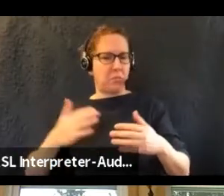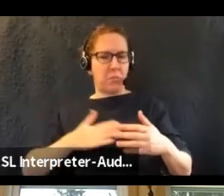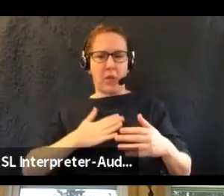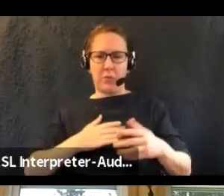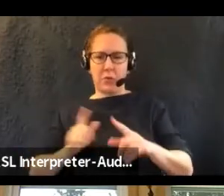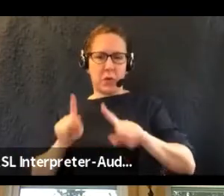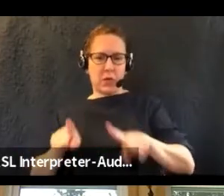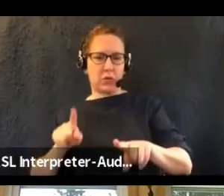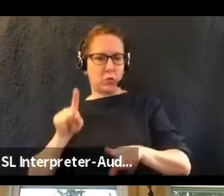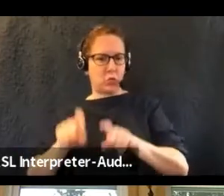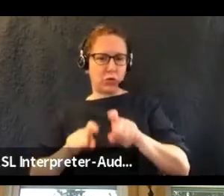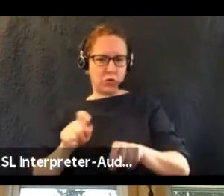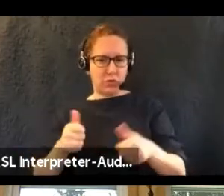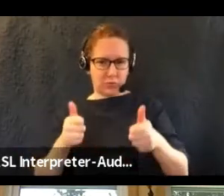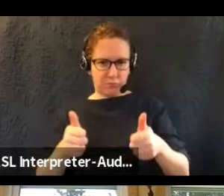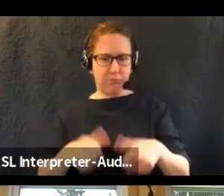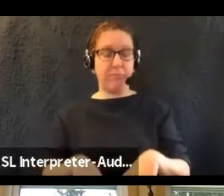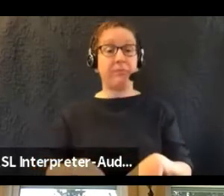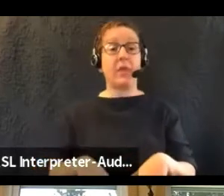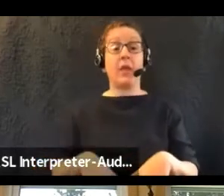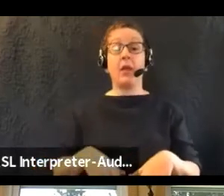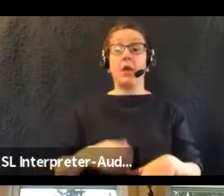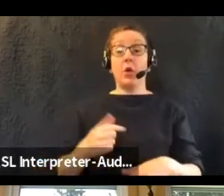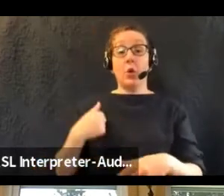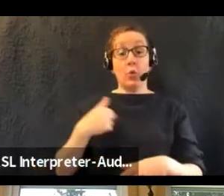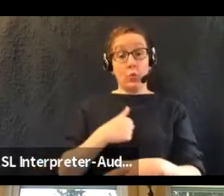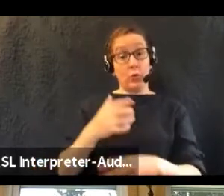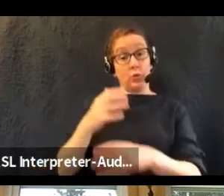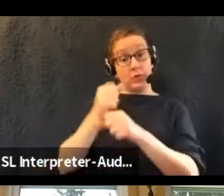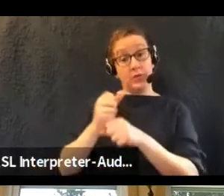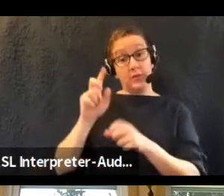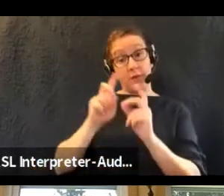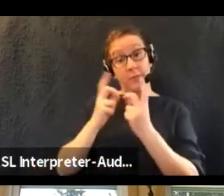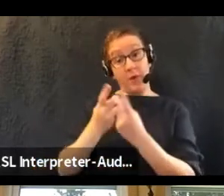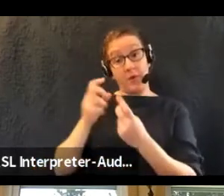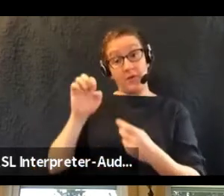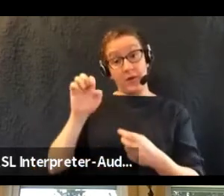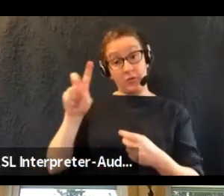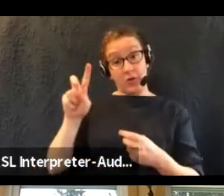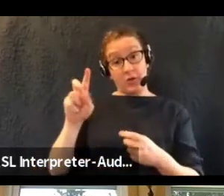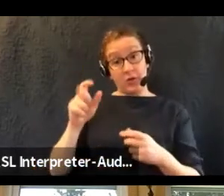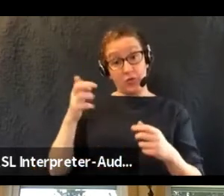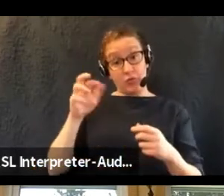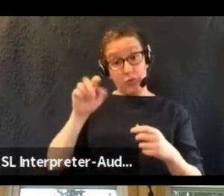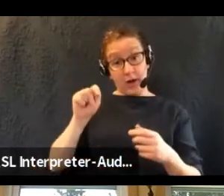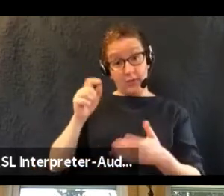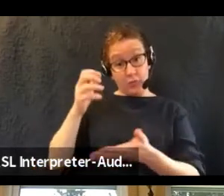When we received the Department of Education grant, which was a 3 year grant, one of the